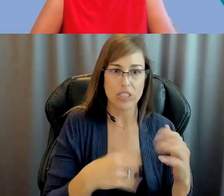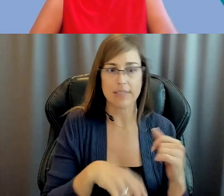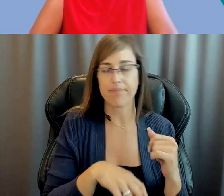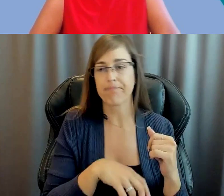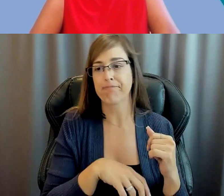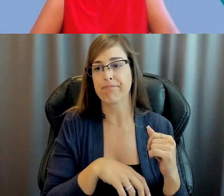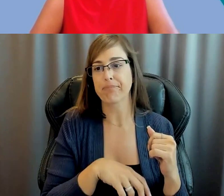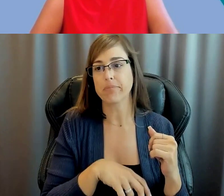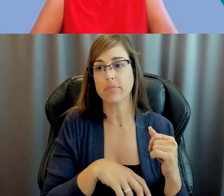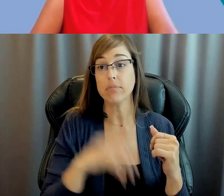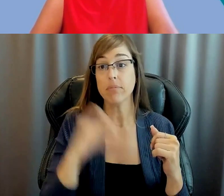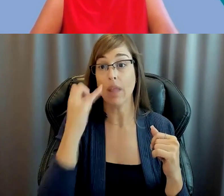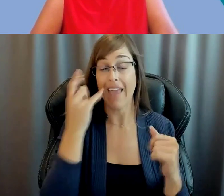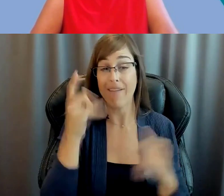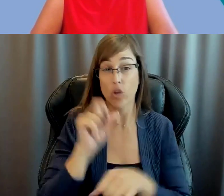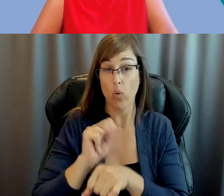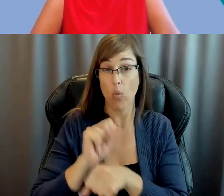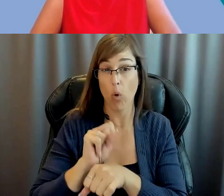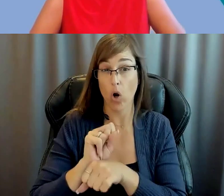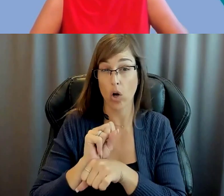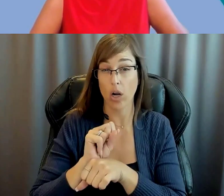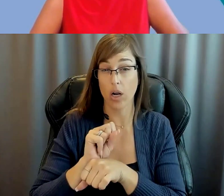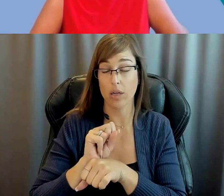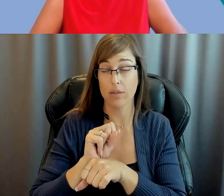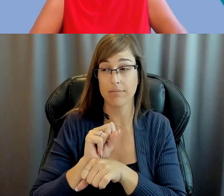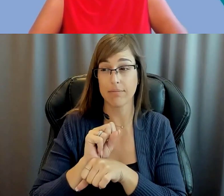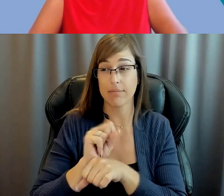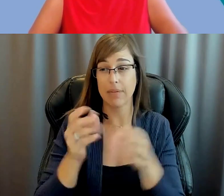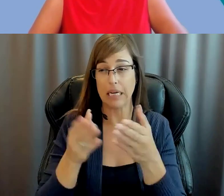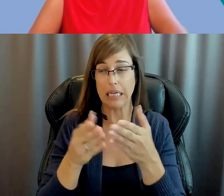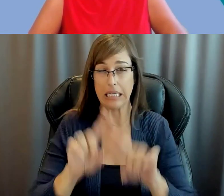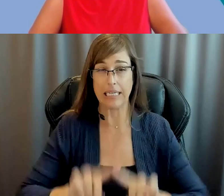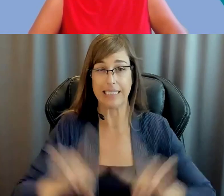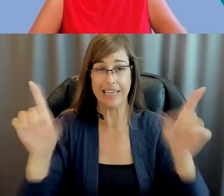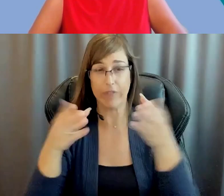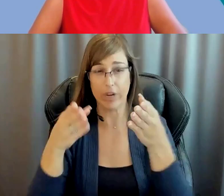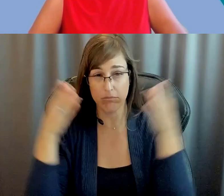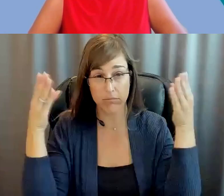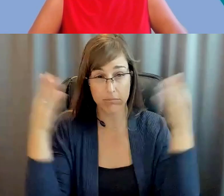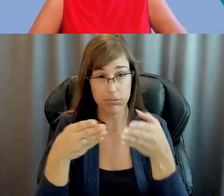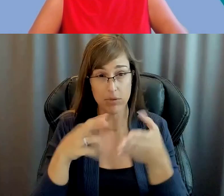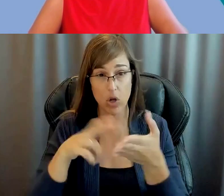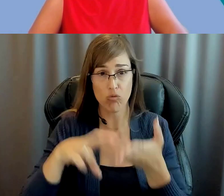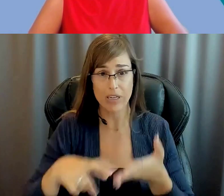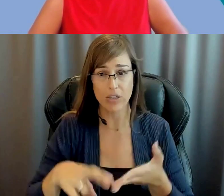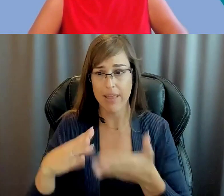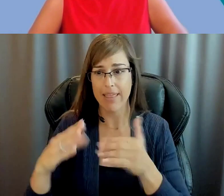If you work in such a different scope of research than some others on your team,